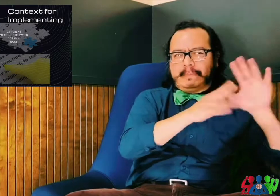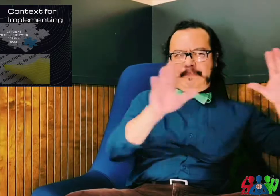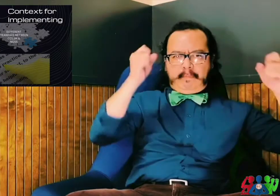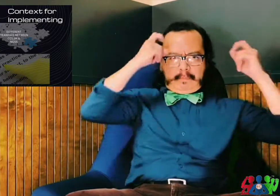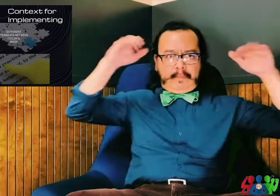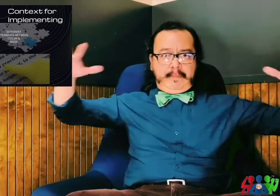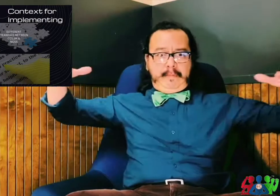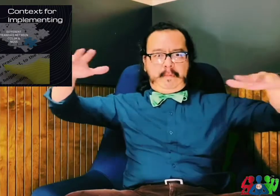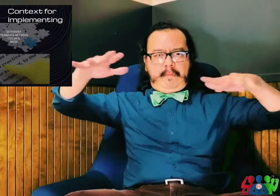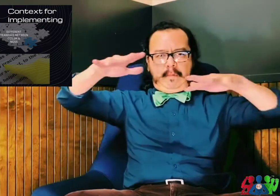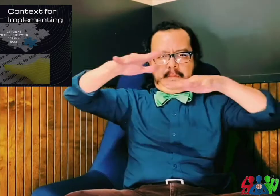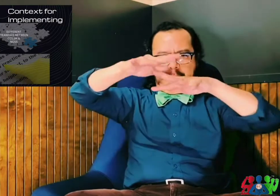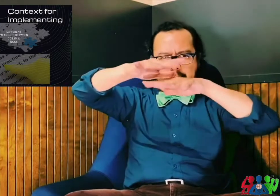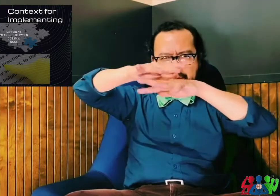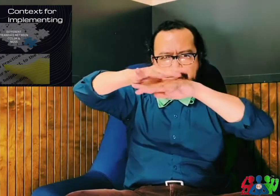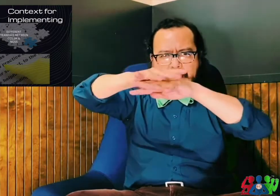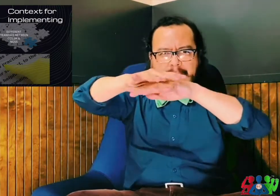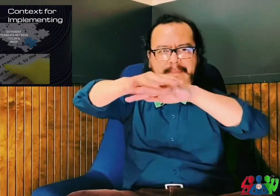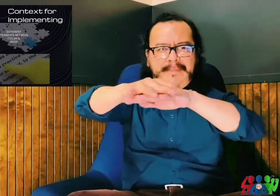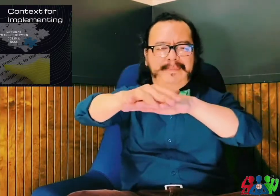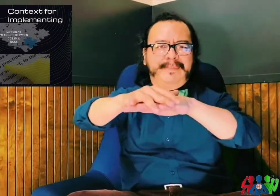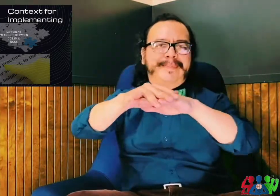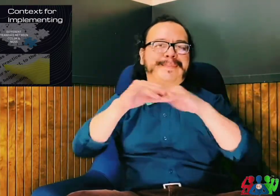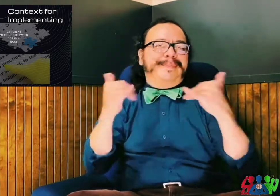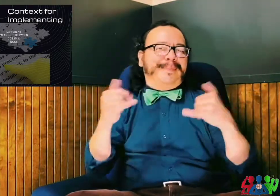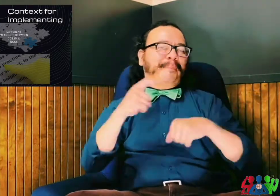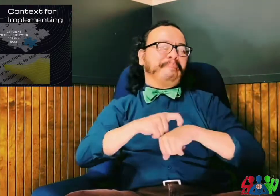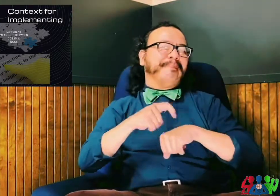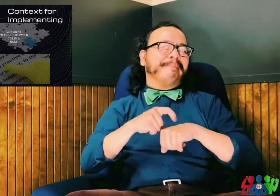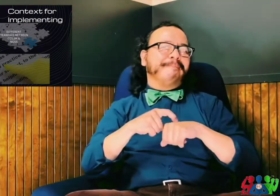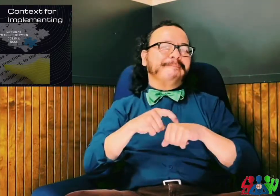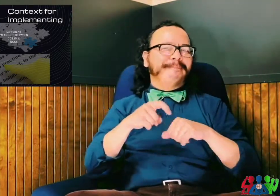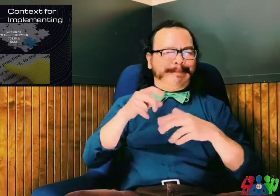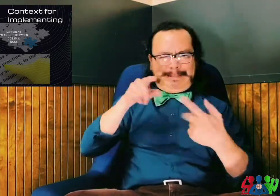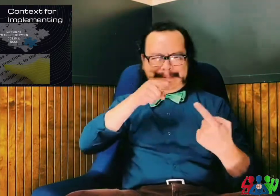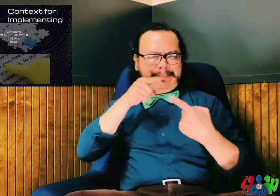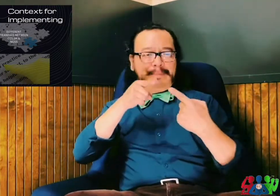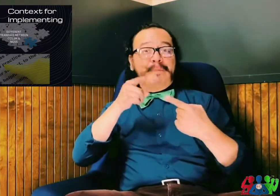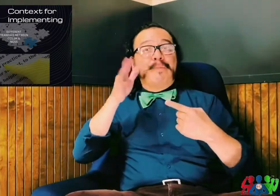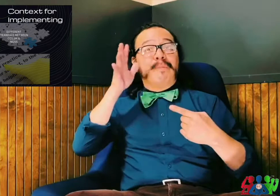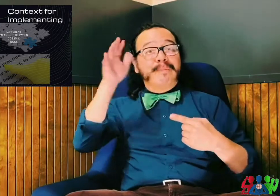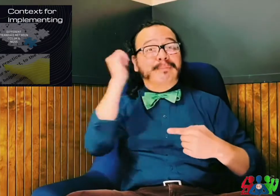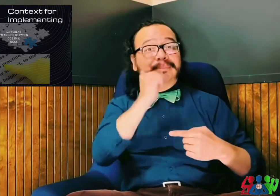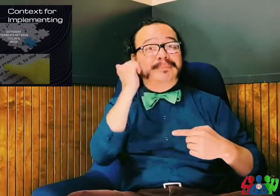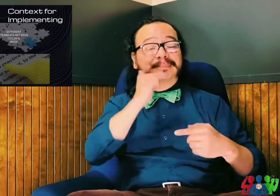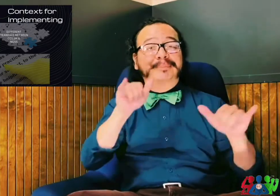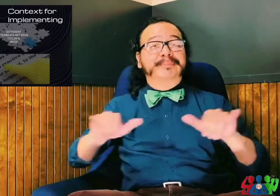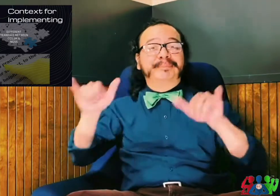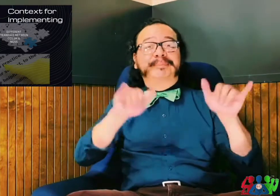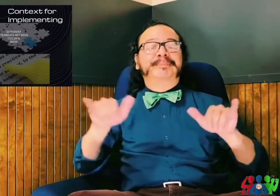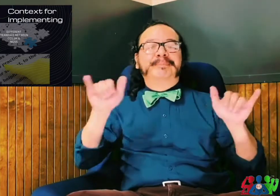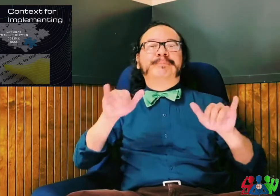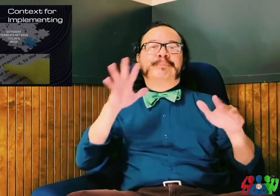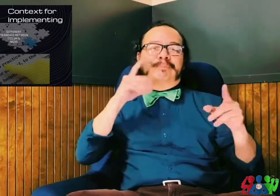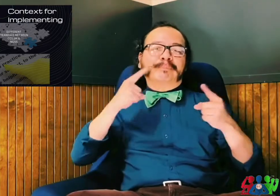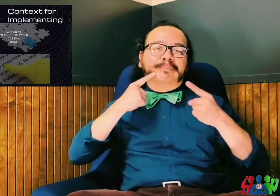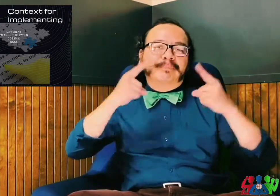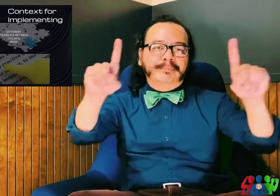The approach to integration and the kinds of supports that are embedded in the experience and provided through instruction. Time will deliver all the standards into well integration of STEM & Sign Language to accomplish in near future.